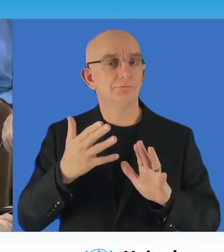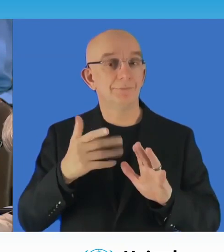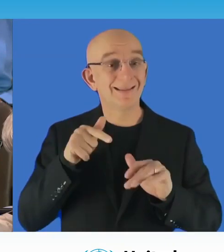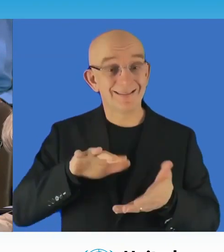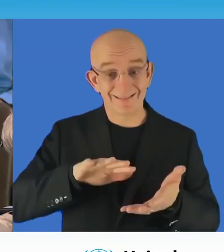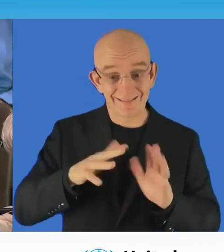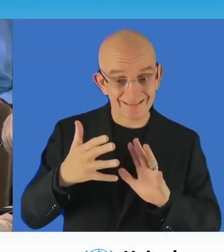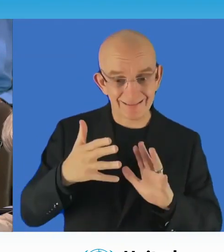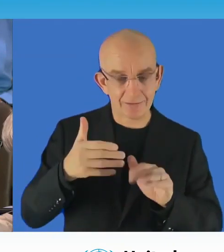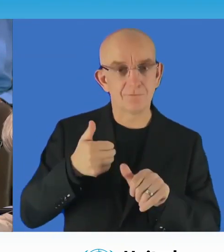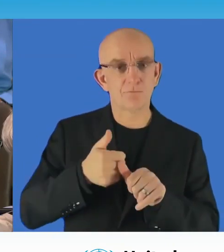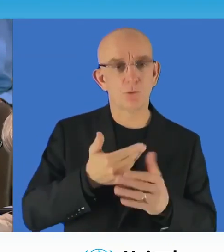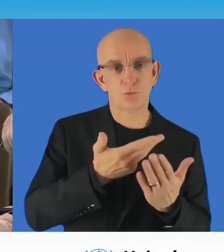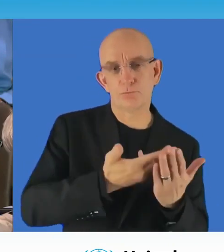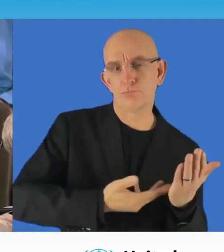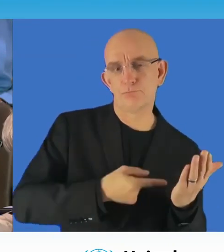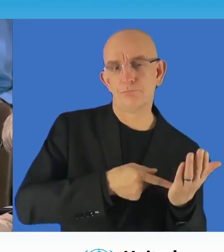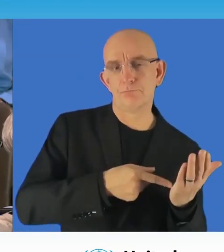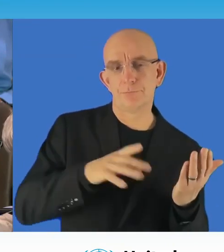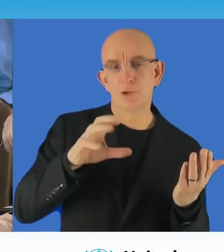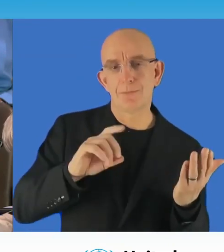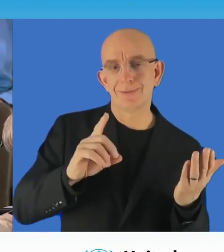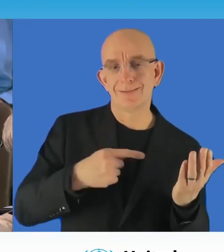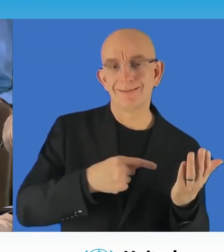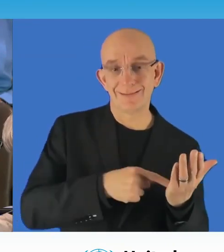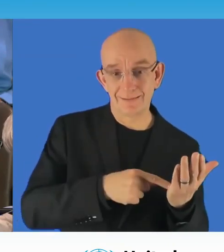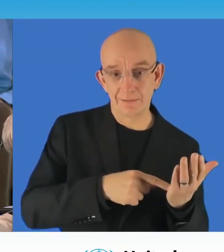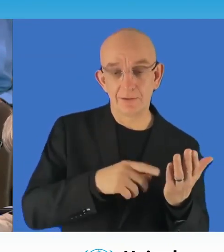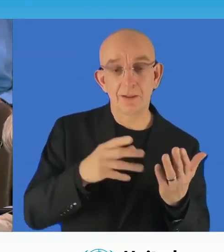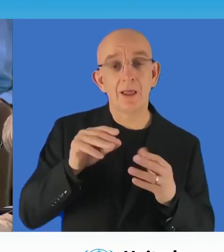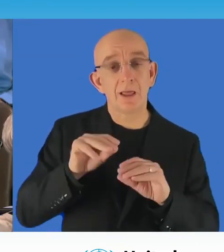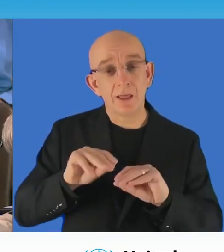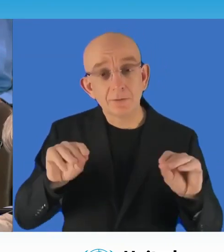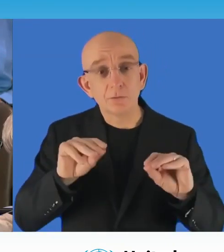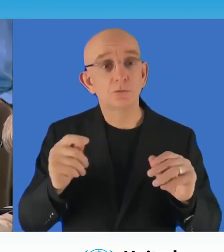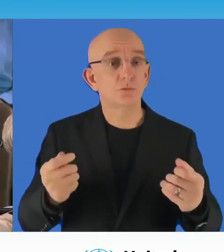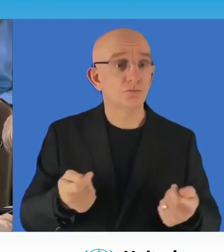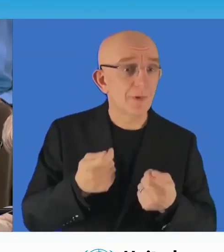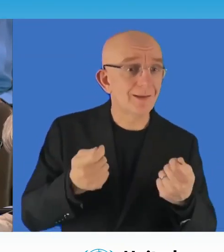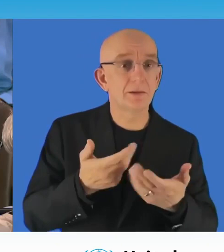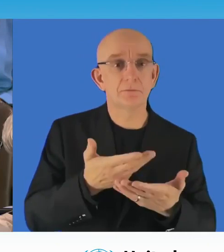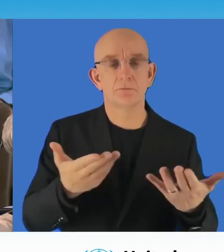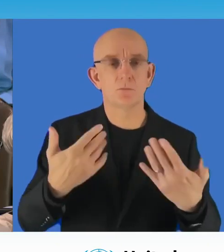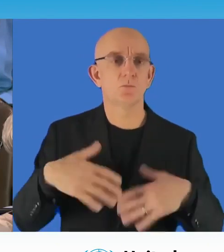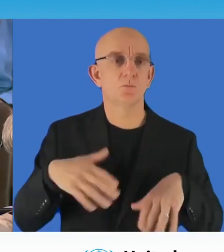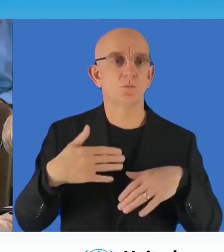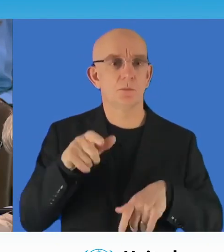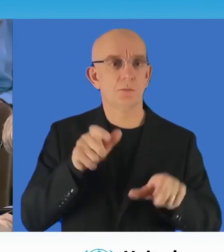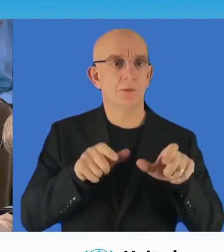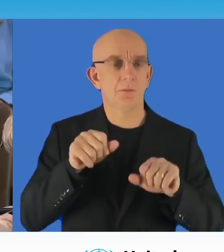can help to make a difference the percentage of the person with disability who are employed